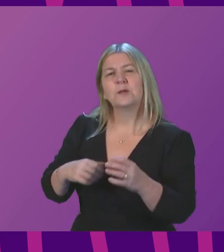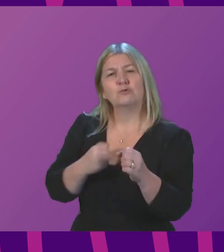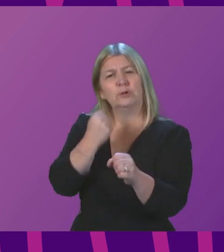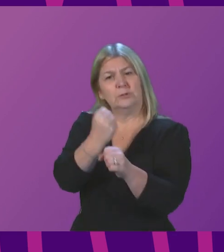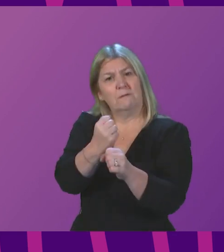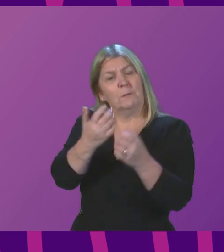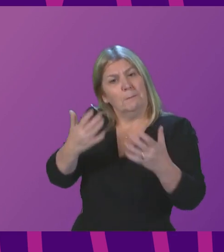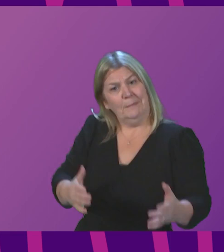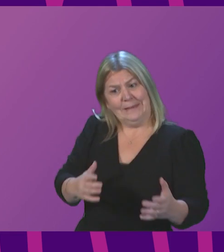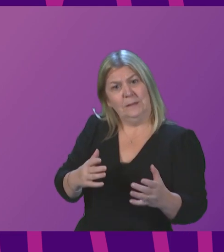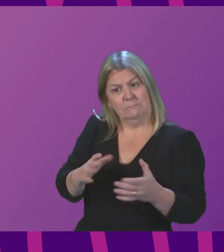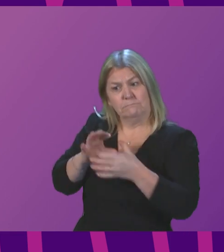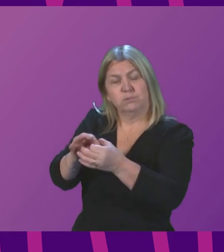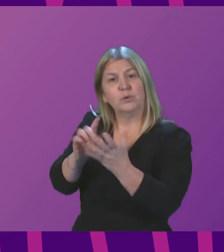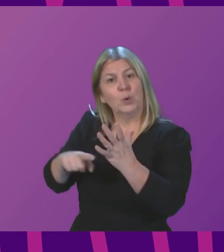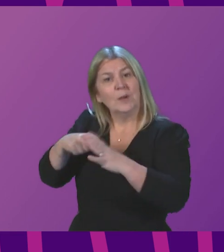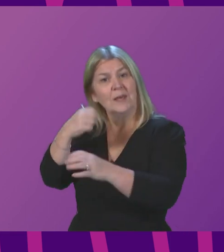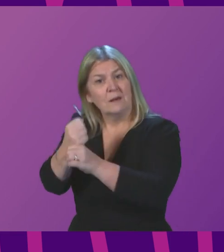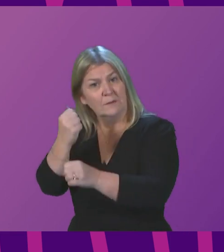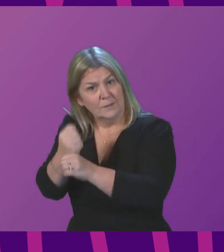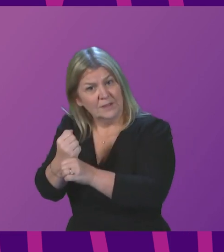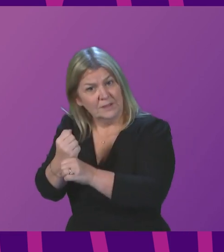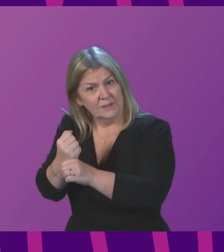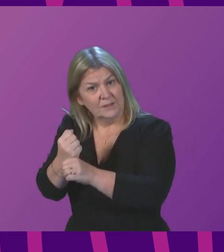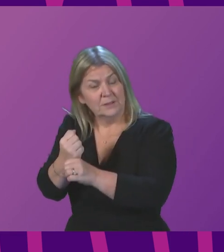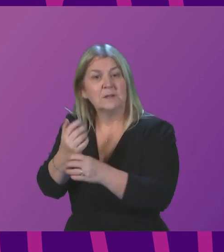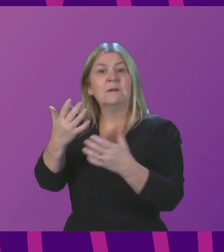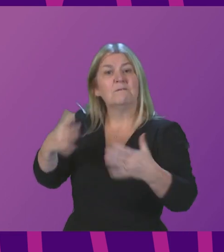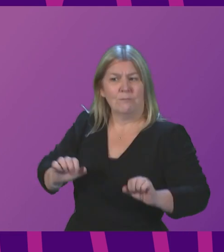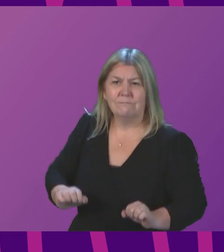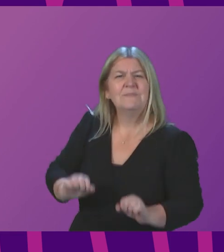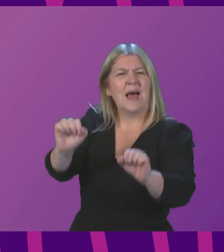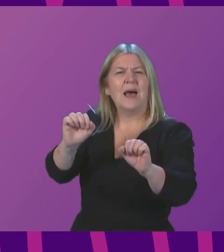the waiver on Covid-19 vaccine property rights?